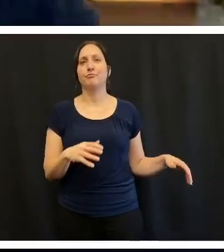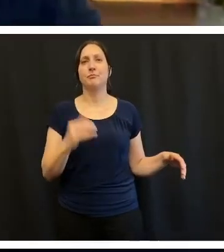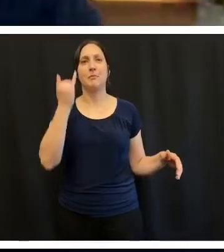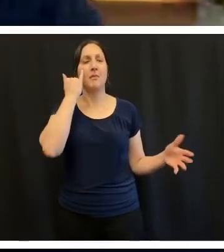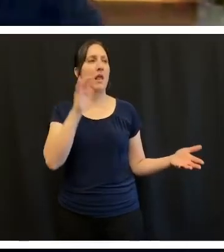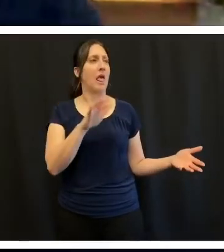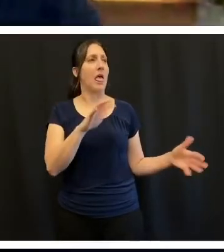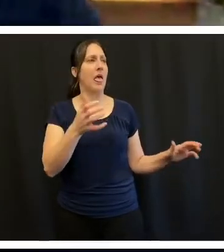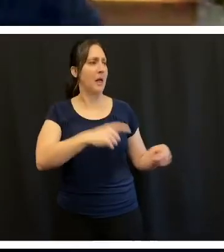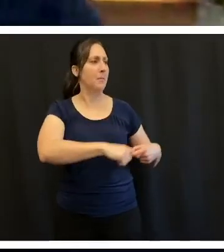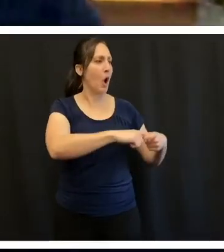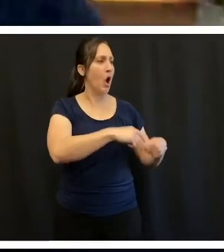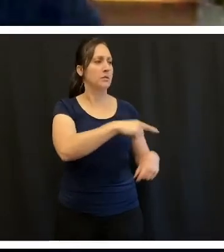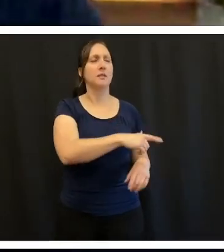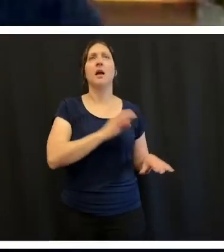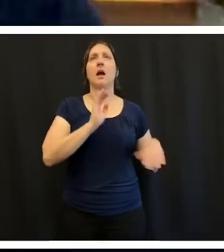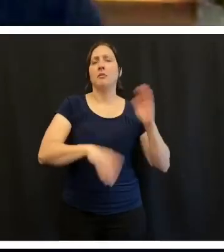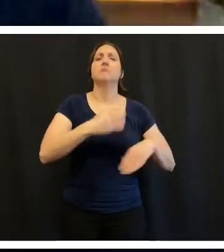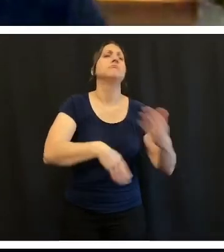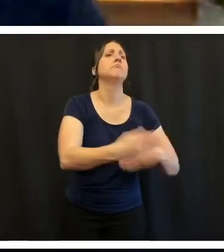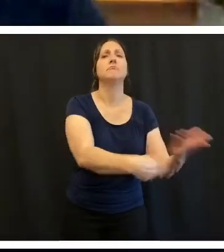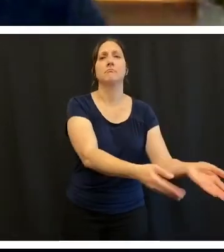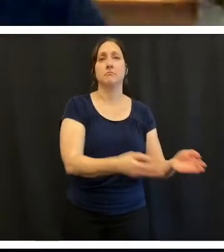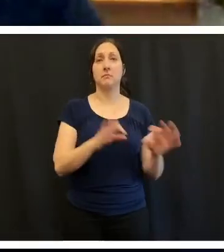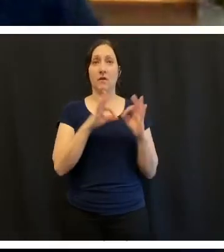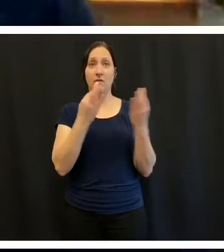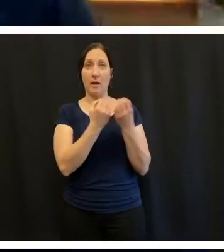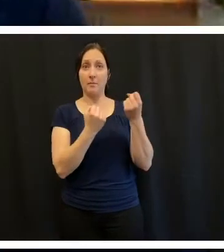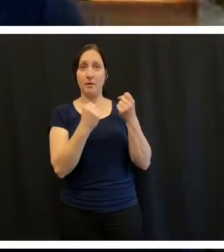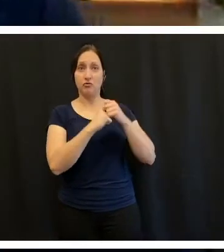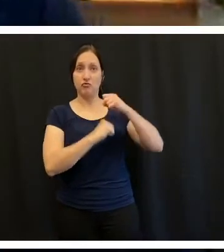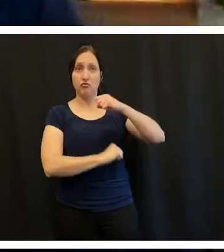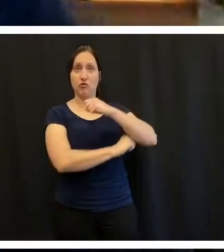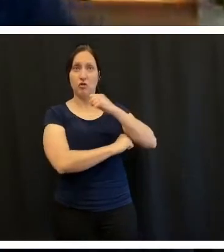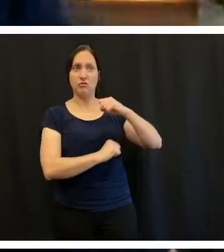If they have a good family structure, they lean on to that family structure for times of support.